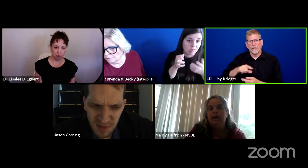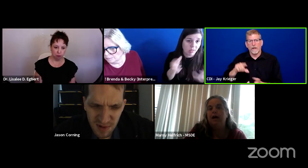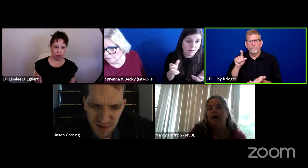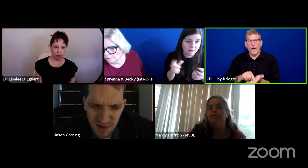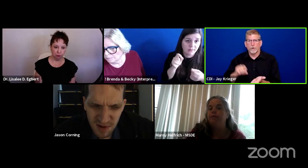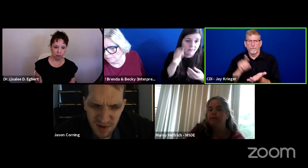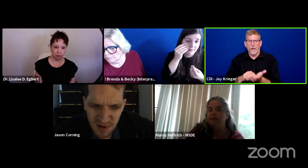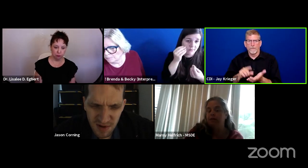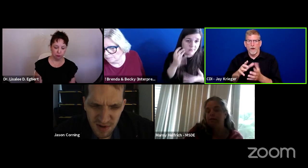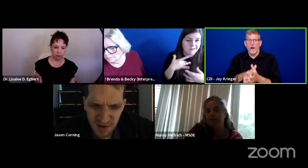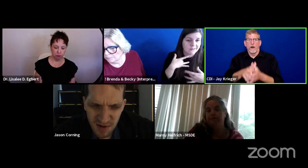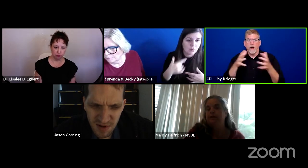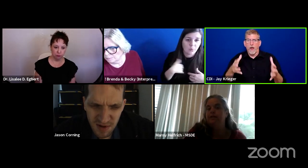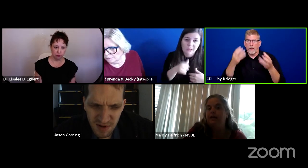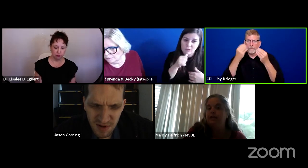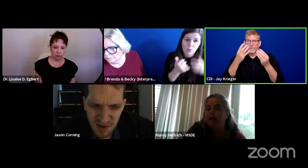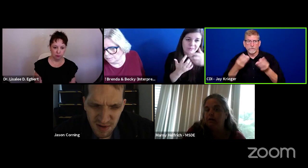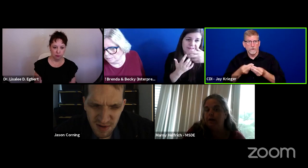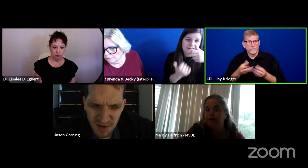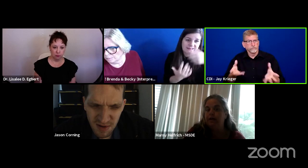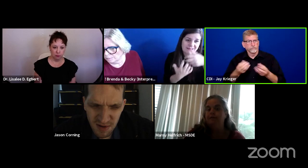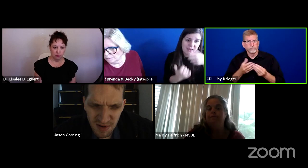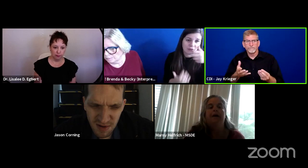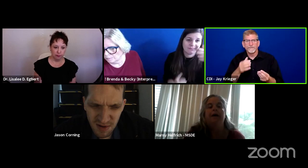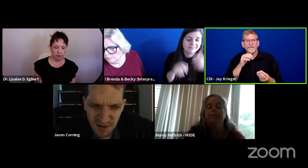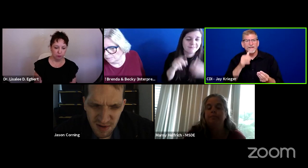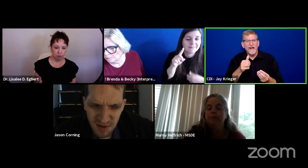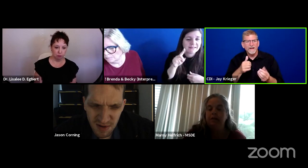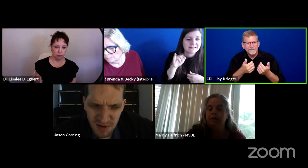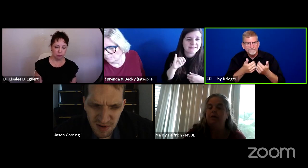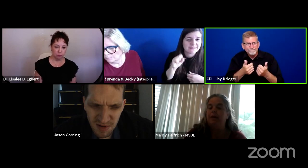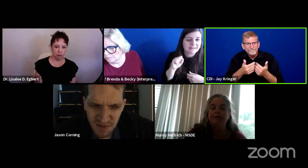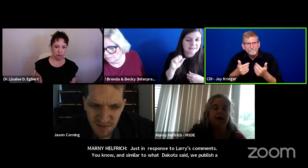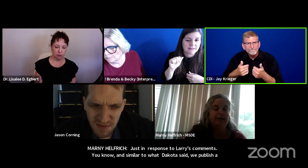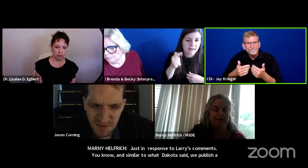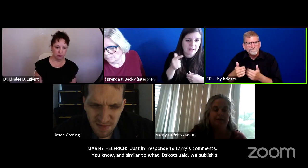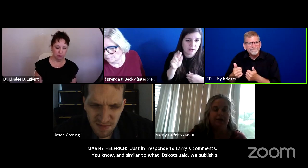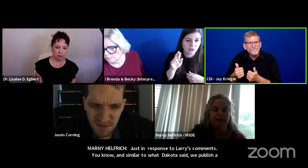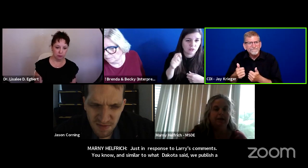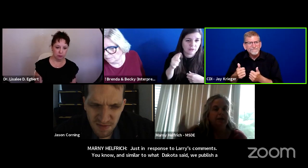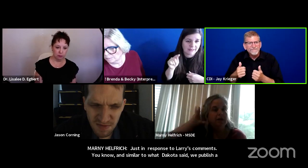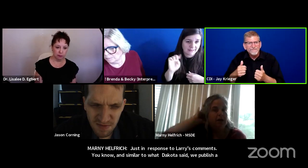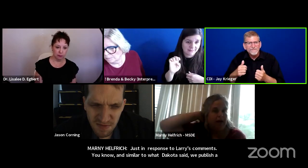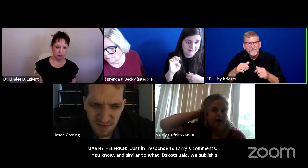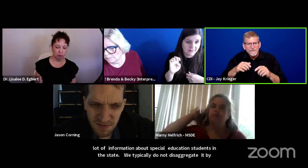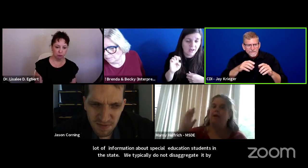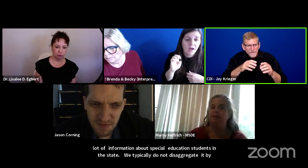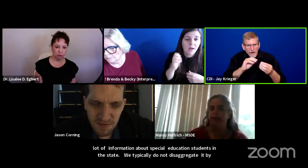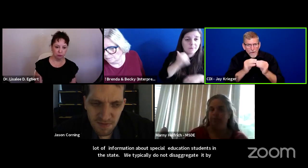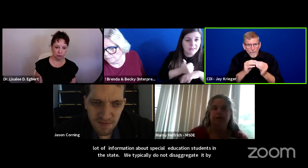There is a specific data inquiry if someone could maybe contact me directly or put it